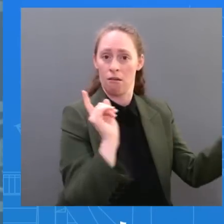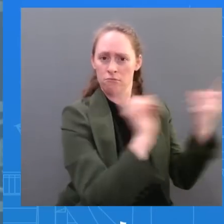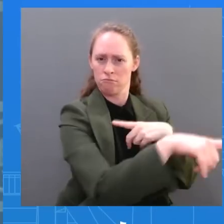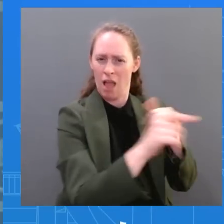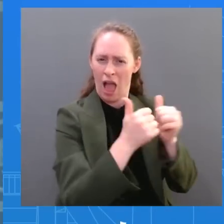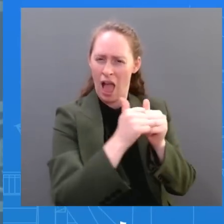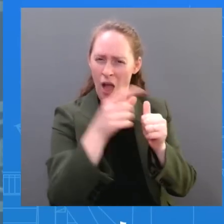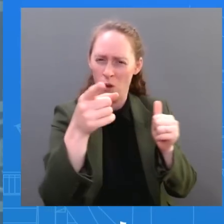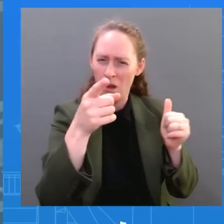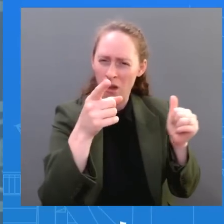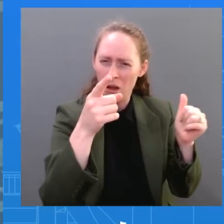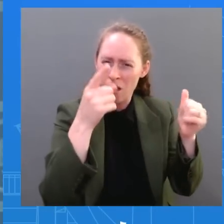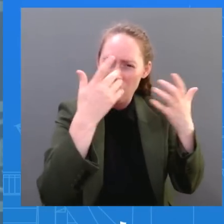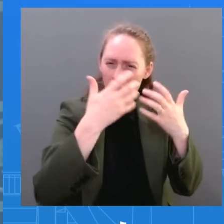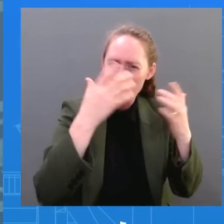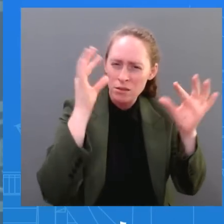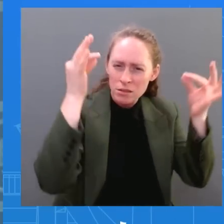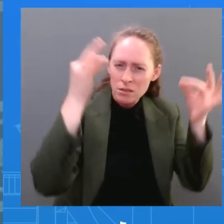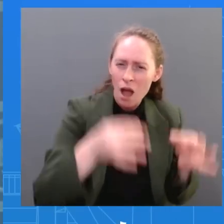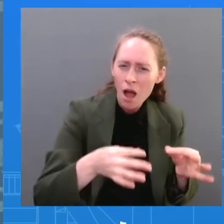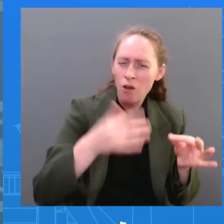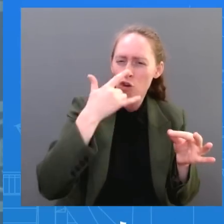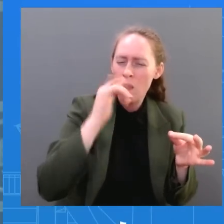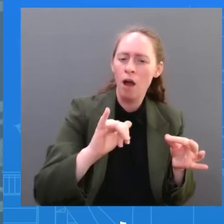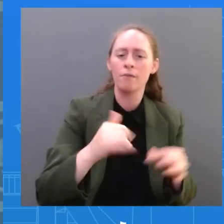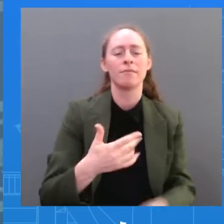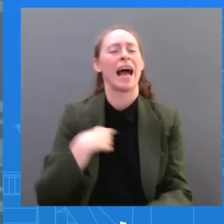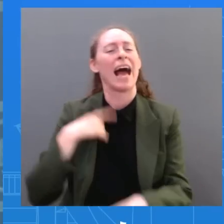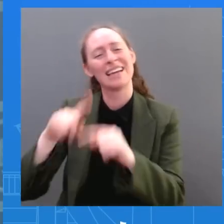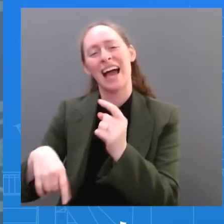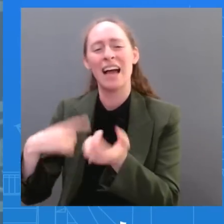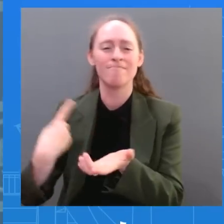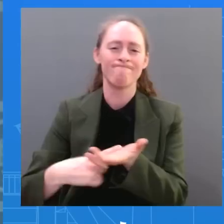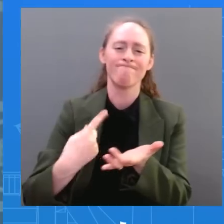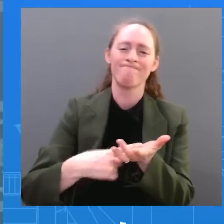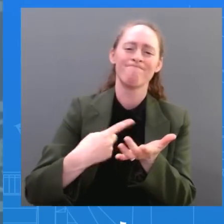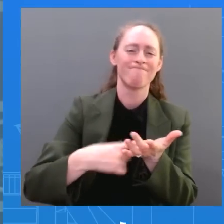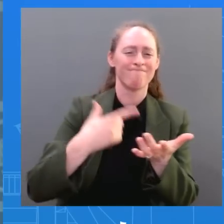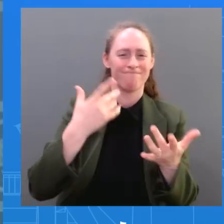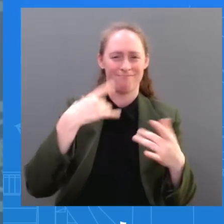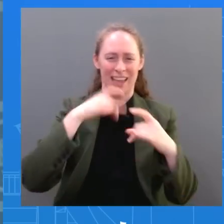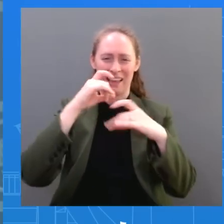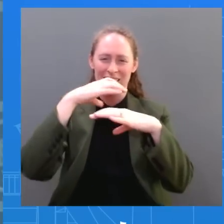Clearly, there are security and privacy reasons to not discuss the details of how --